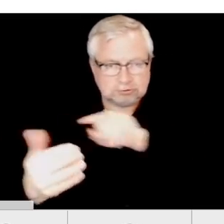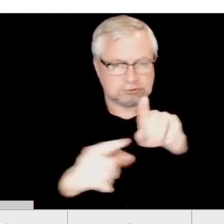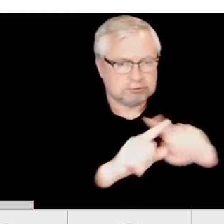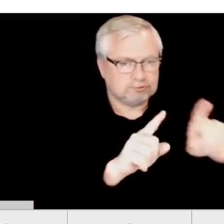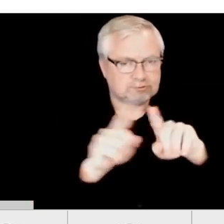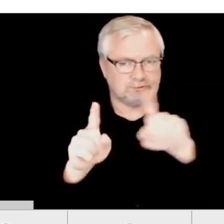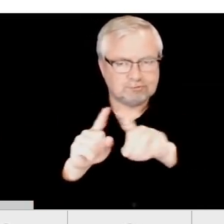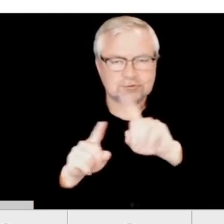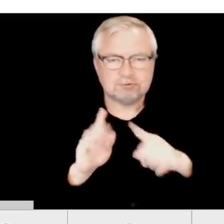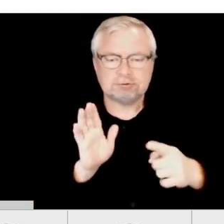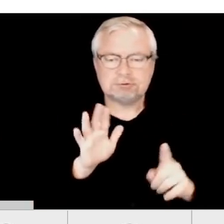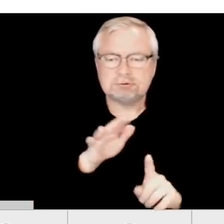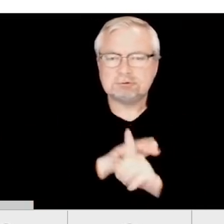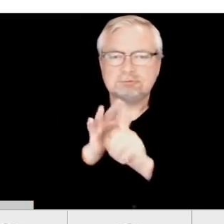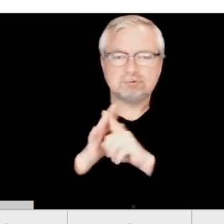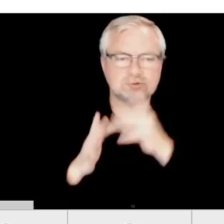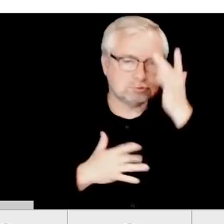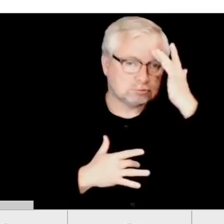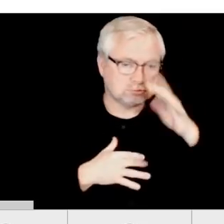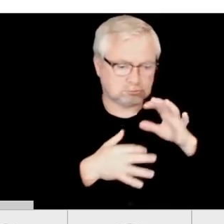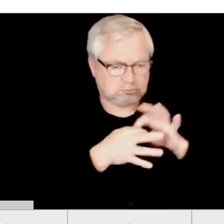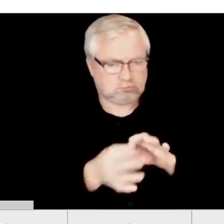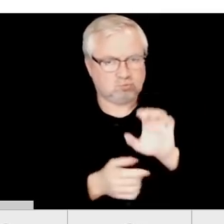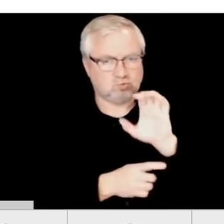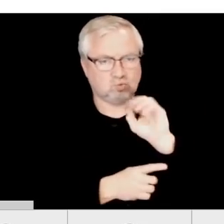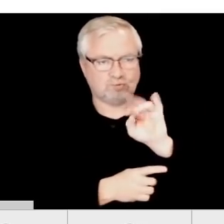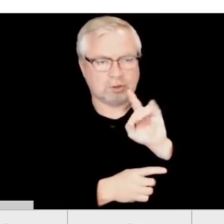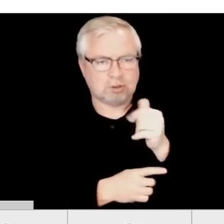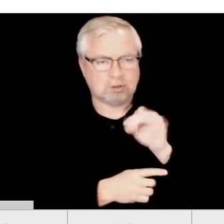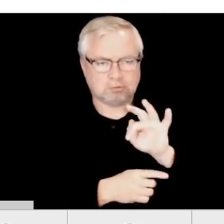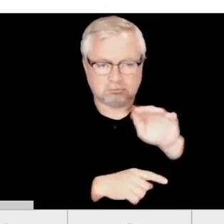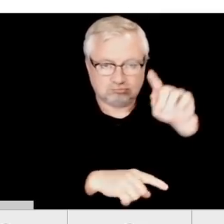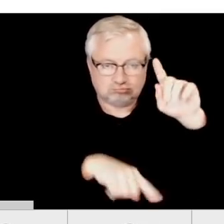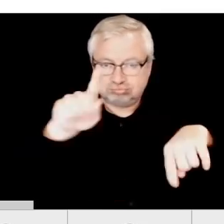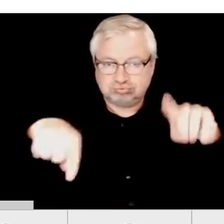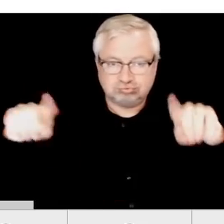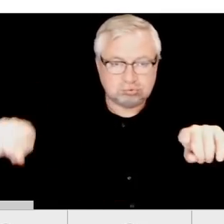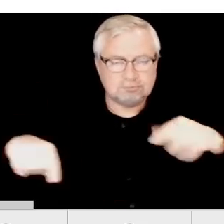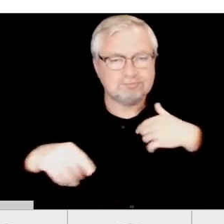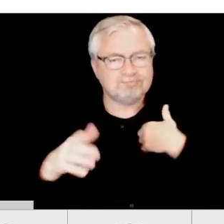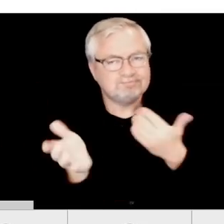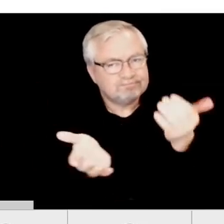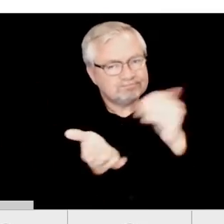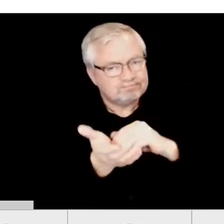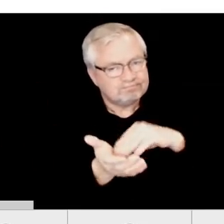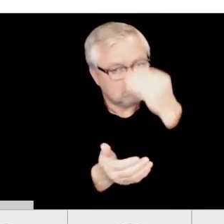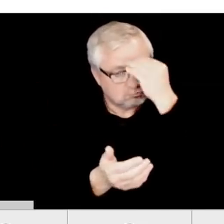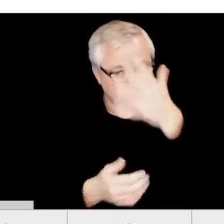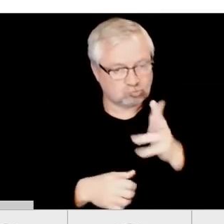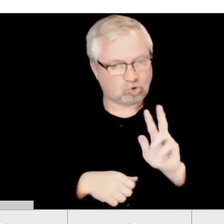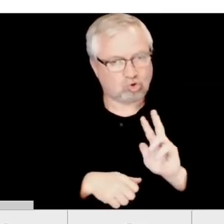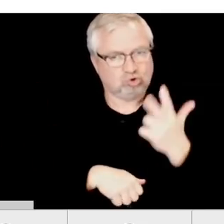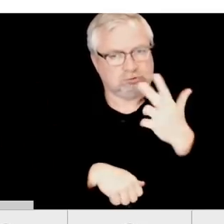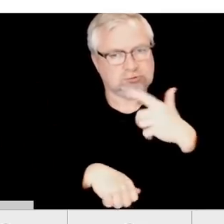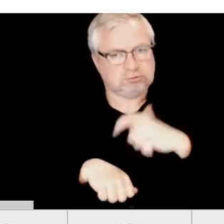And to repeat this point a third time, the data that we have available is limited.